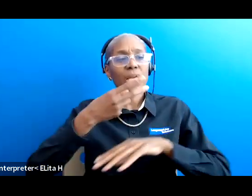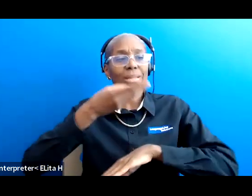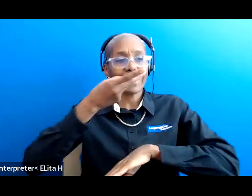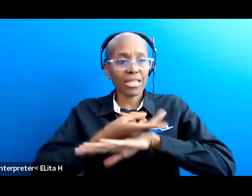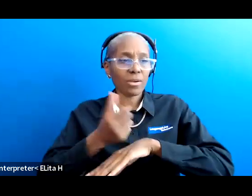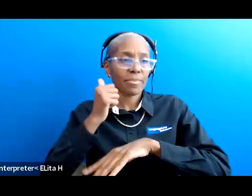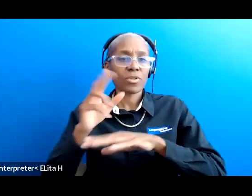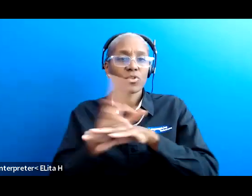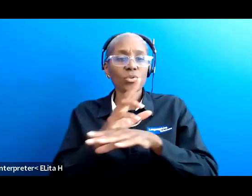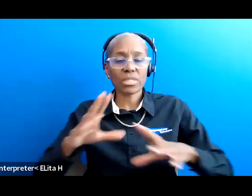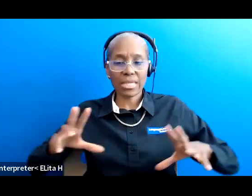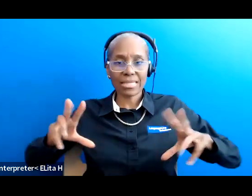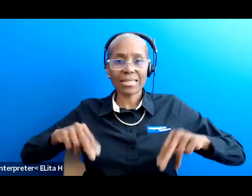a diaper for a bowel movement. Explain.